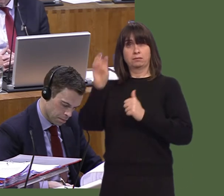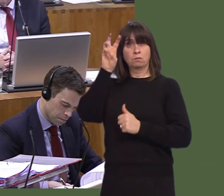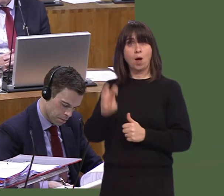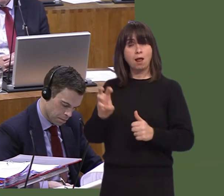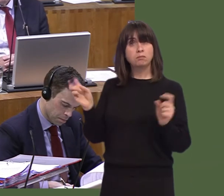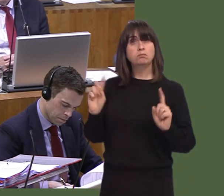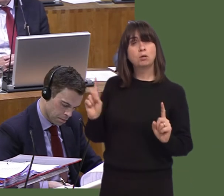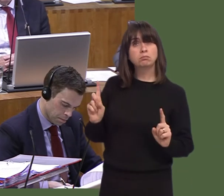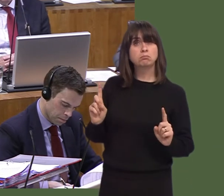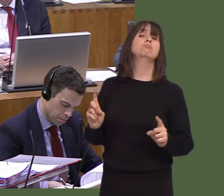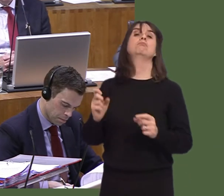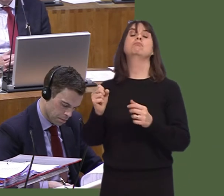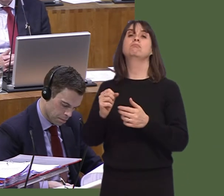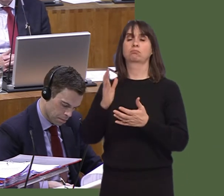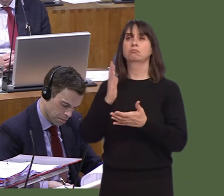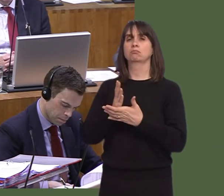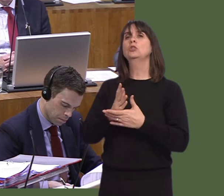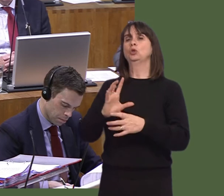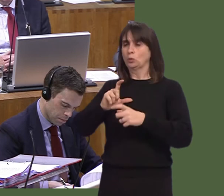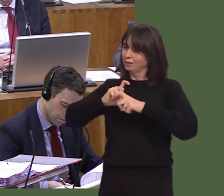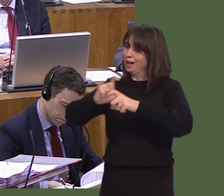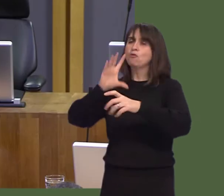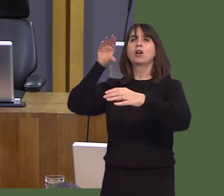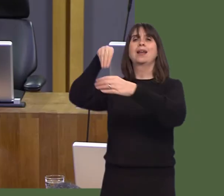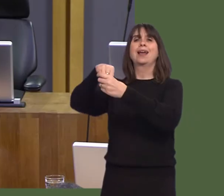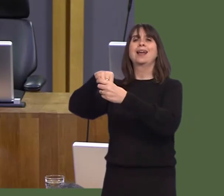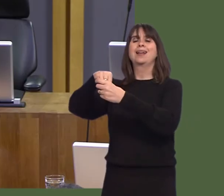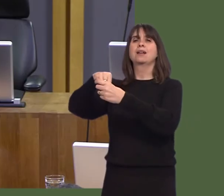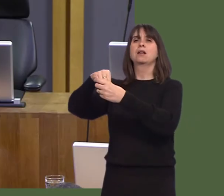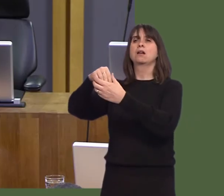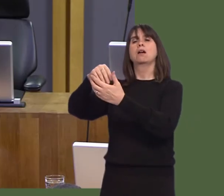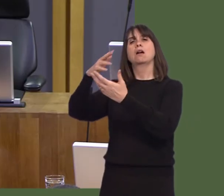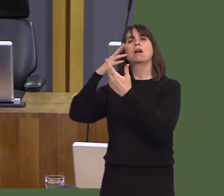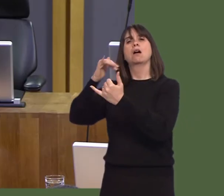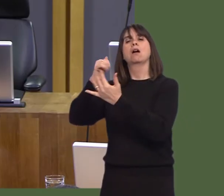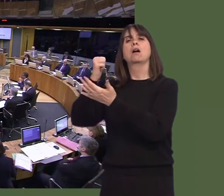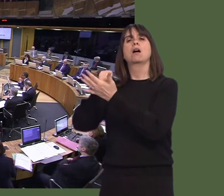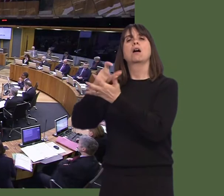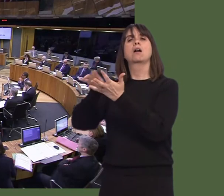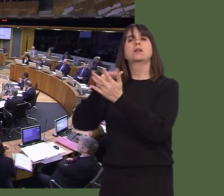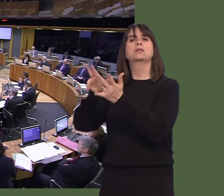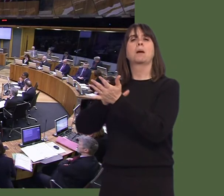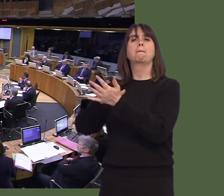I know people out there are not exactly rioting on the streets on this issue, but it makes